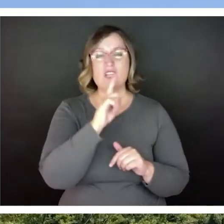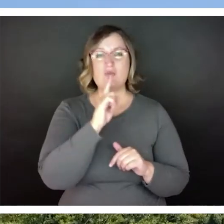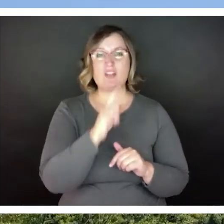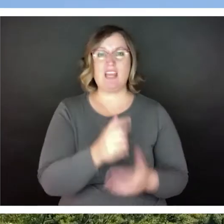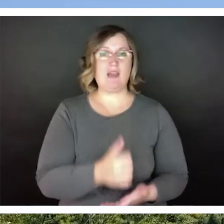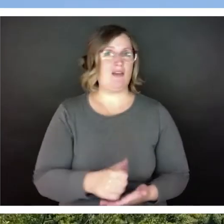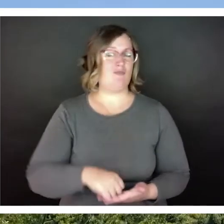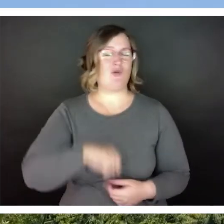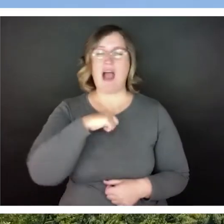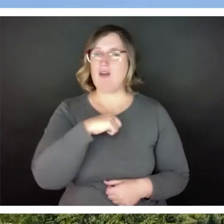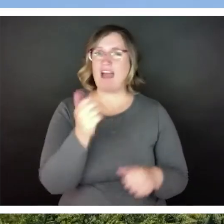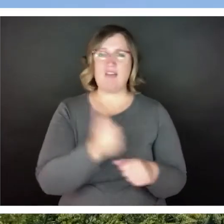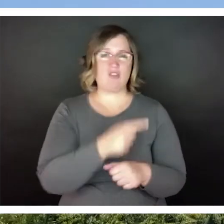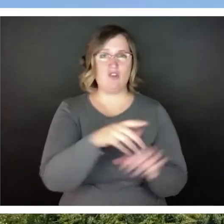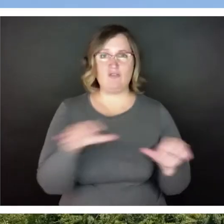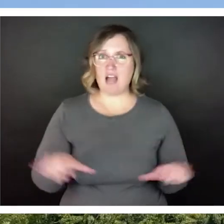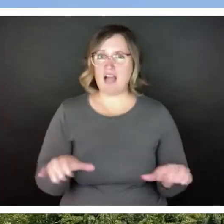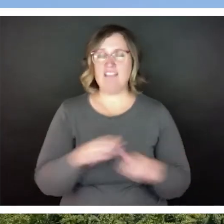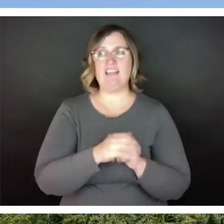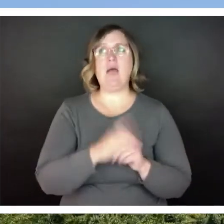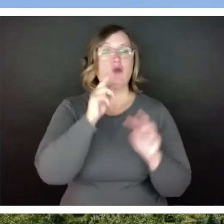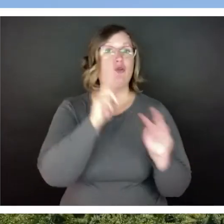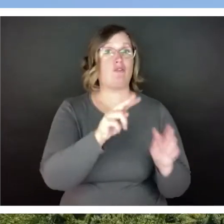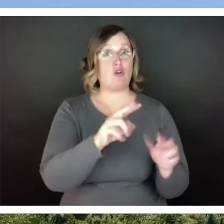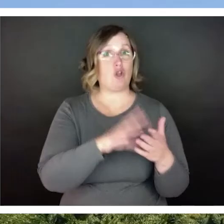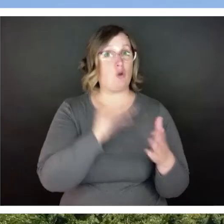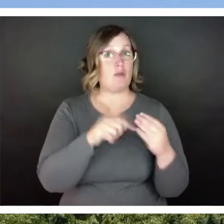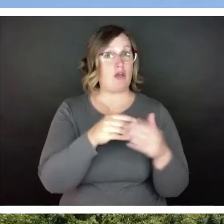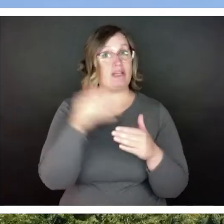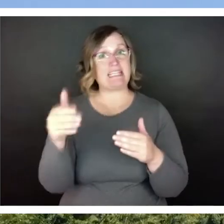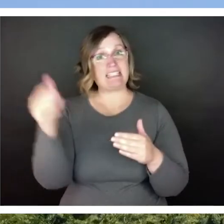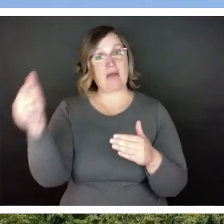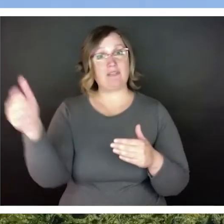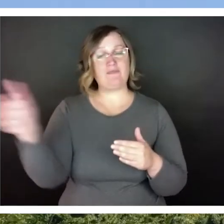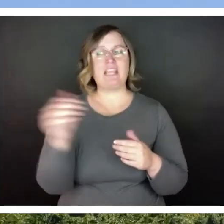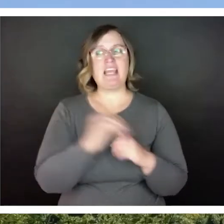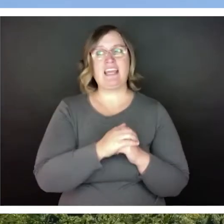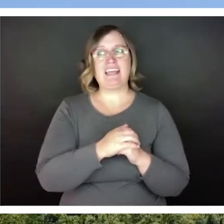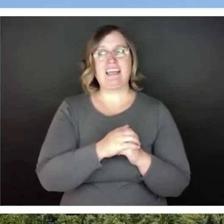for all that you have done for, your achievements and we look forward to learning about your next steps. Know that we are always here to support you